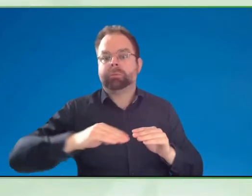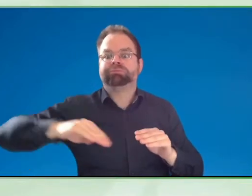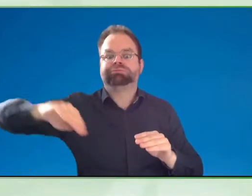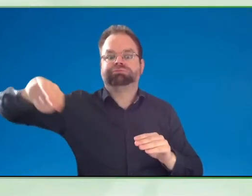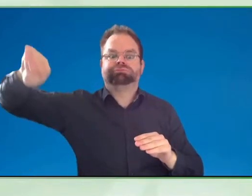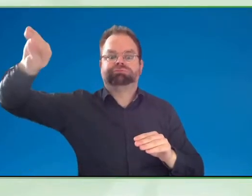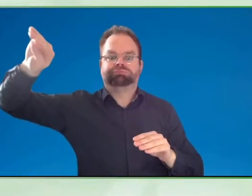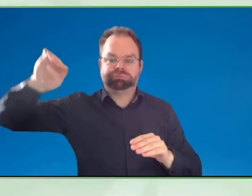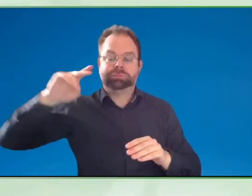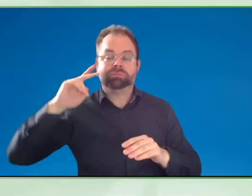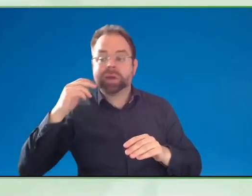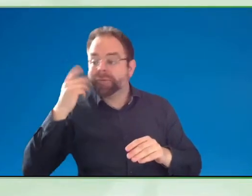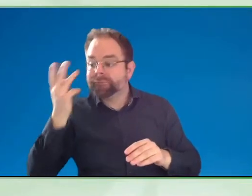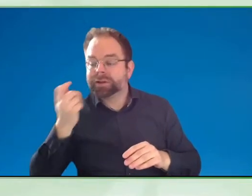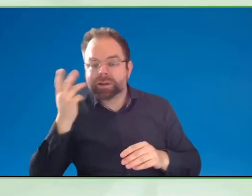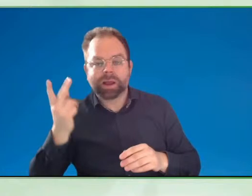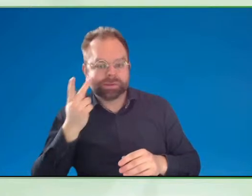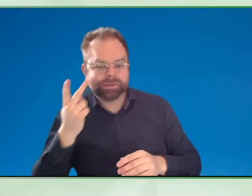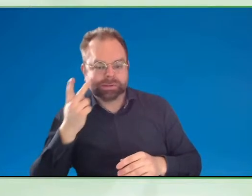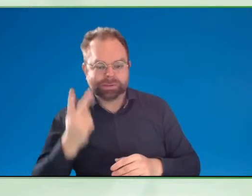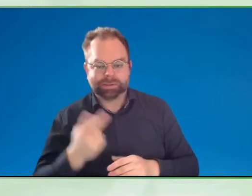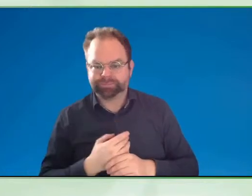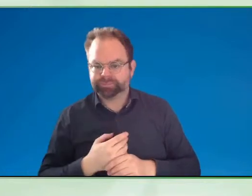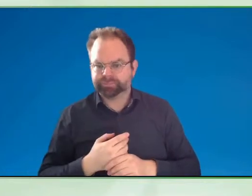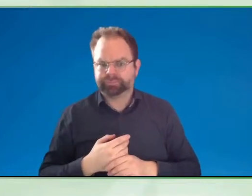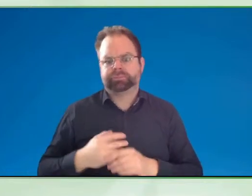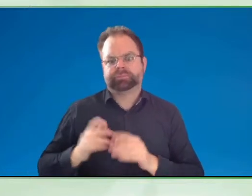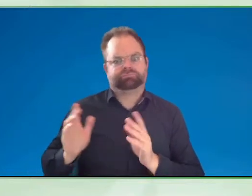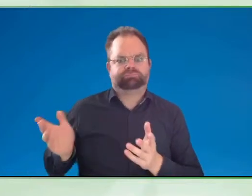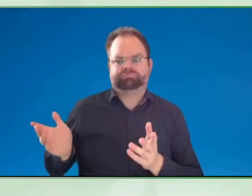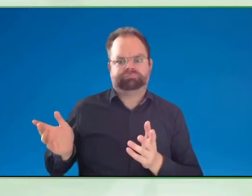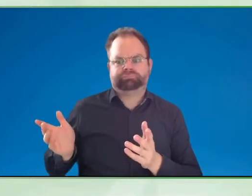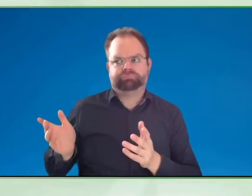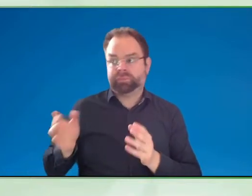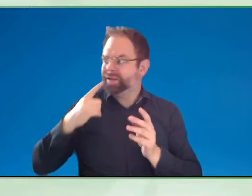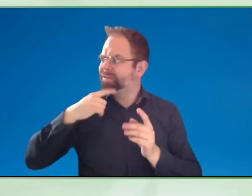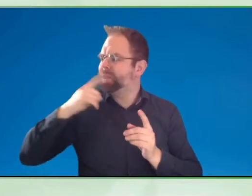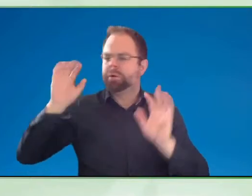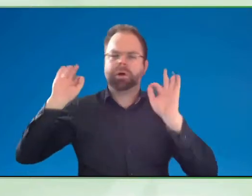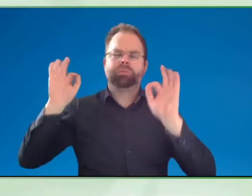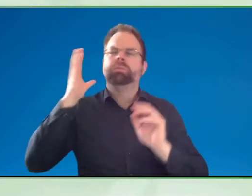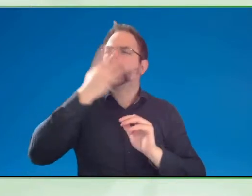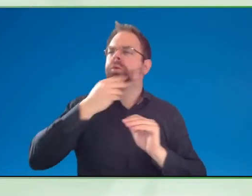and then also I would like you to talk about some of the initiatives and contributions